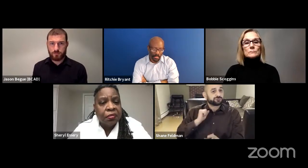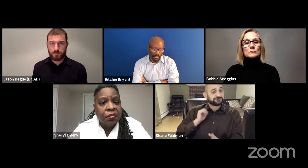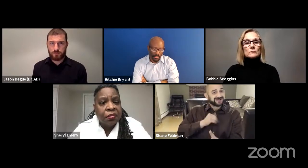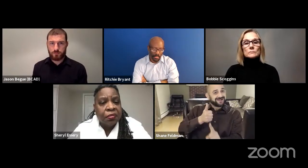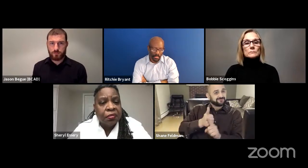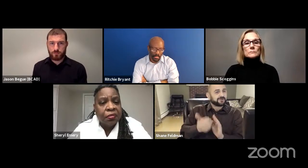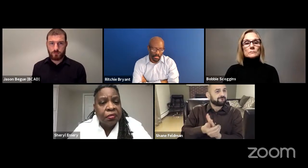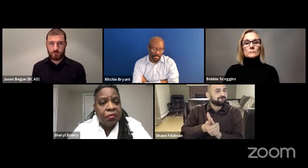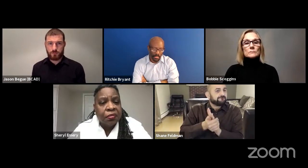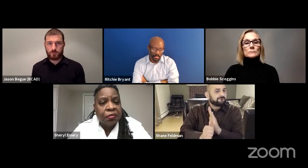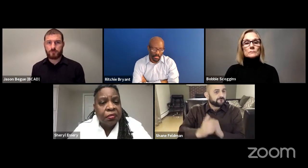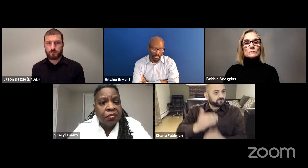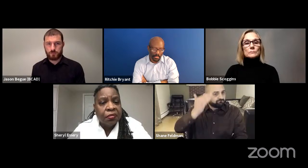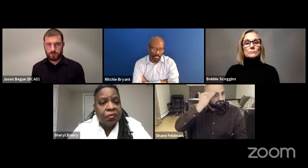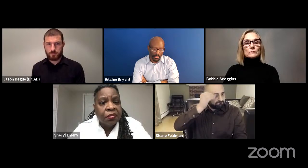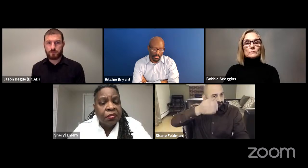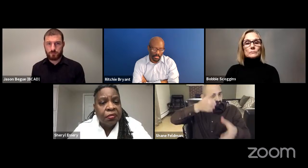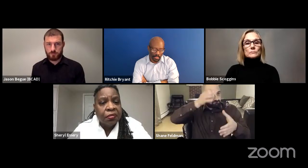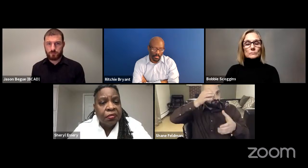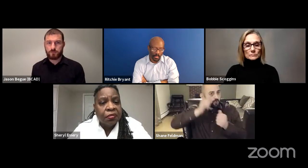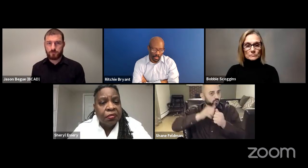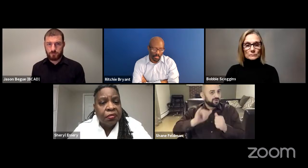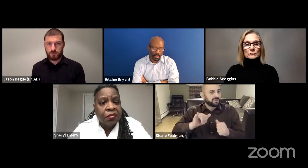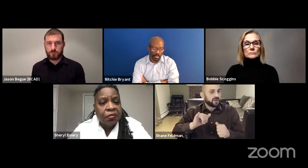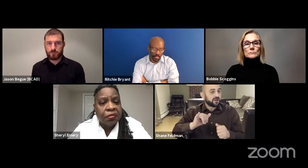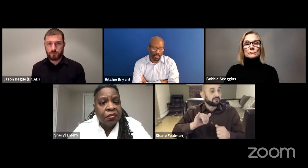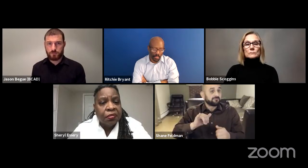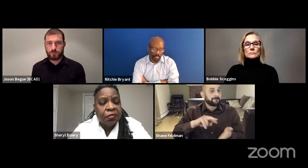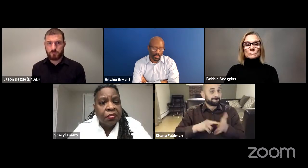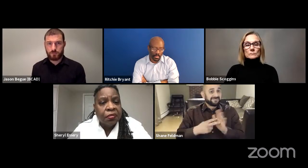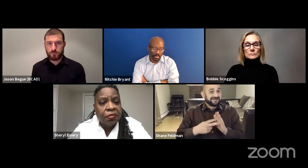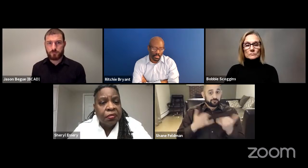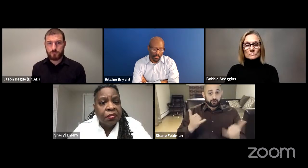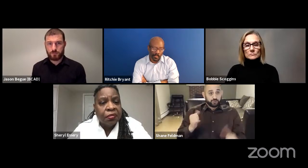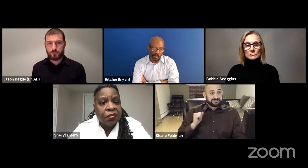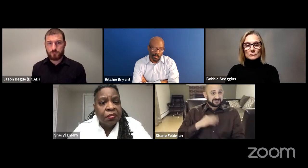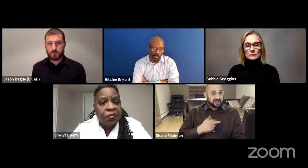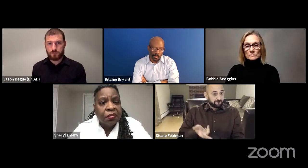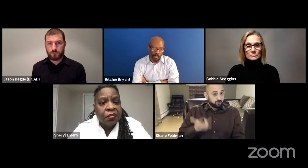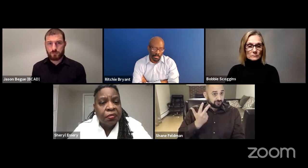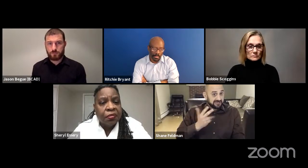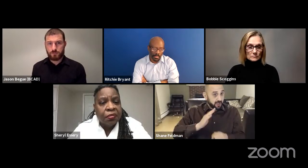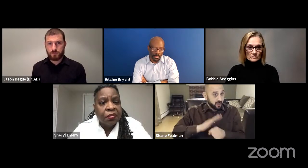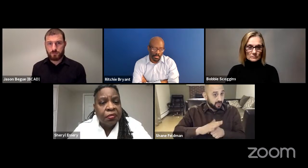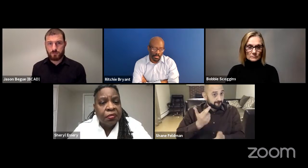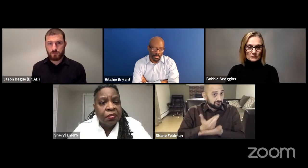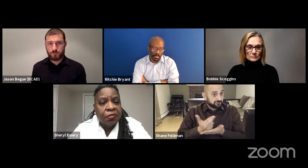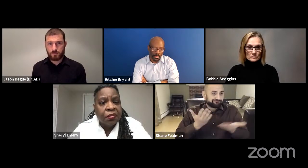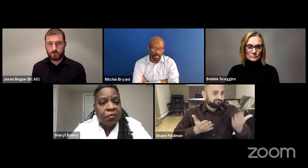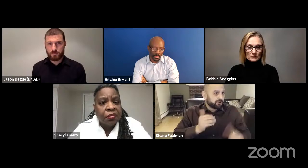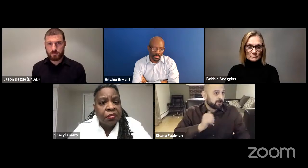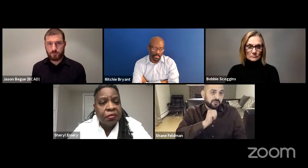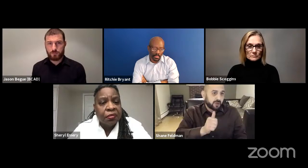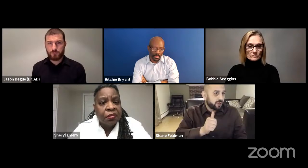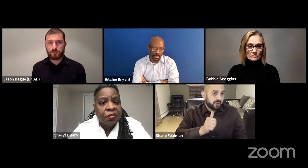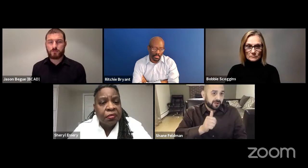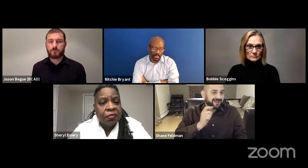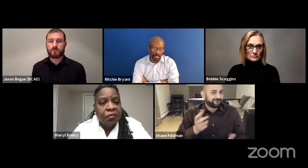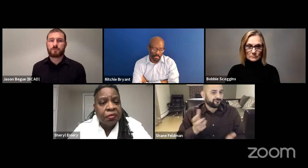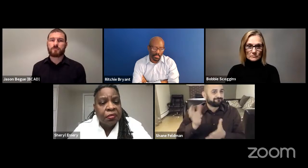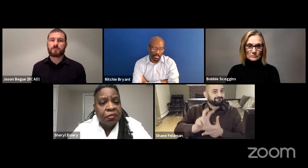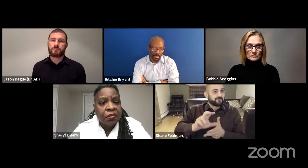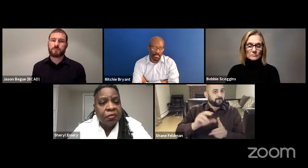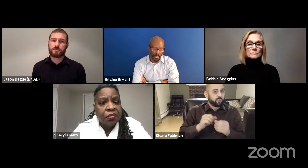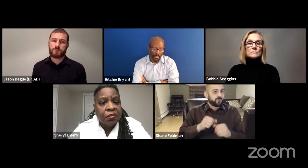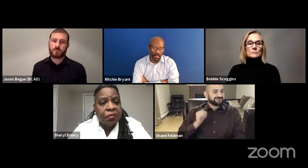for its staff, again, which is comprised of expert matter experts. Currently, the staff